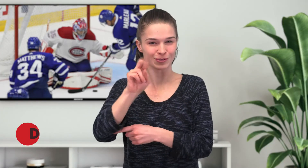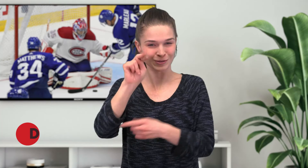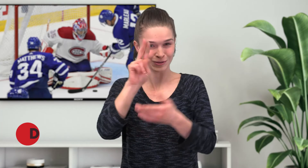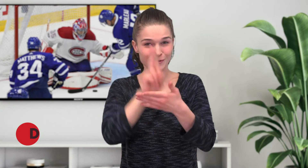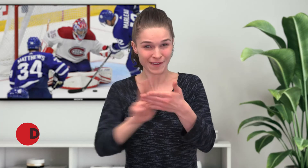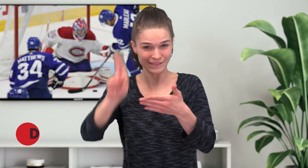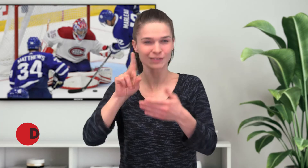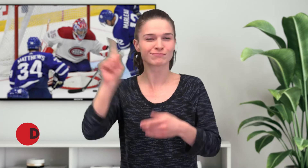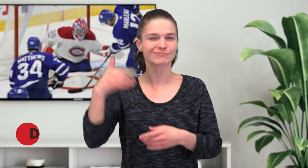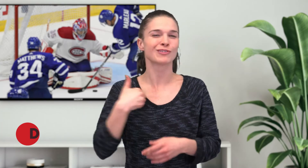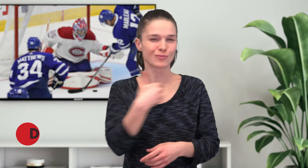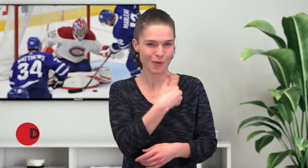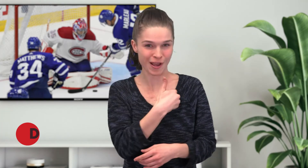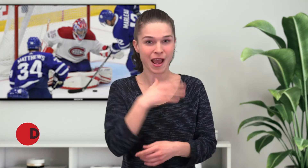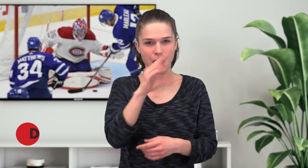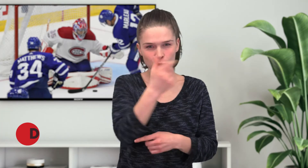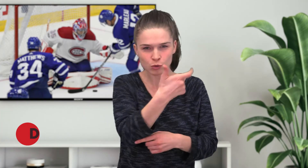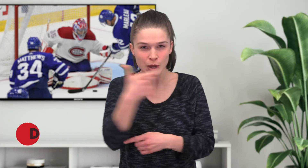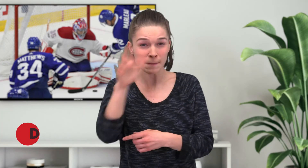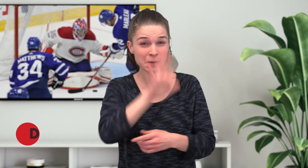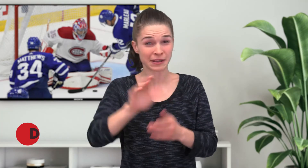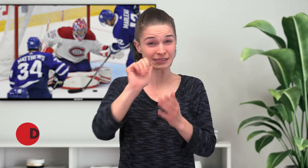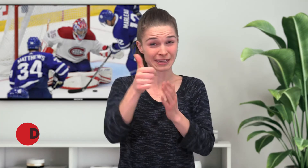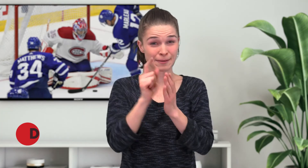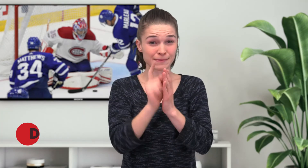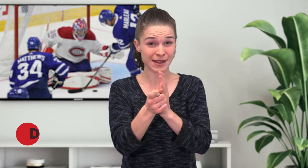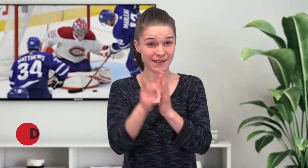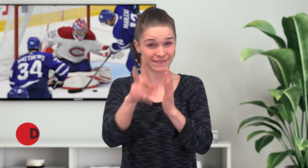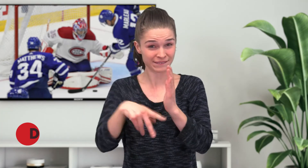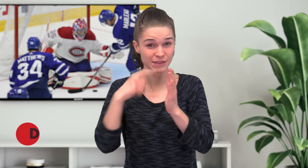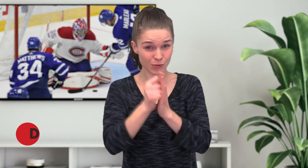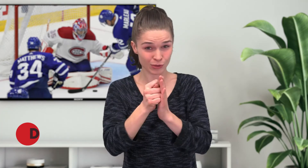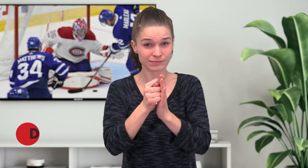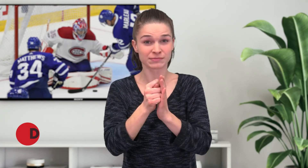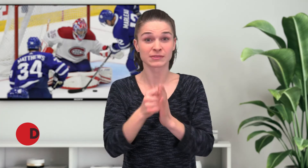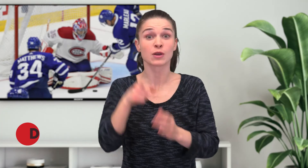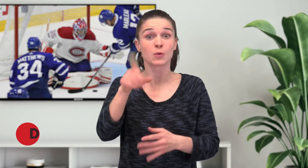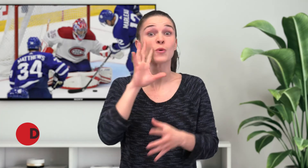to go to Ryerson University in Toronto and watch a 10-minute video.